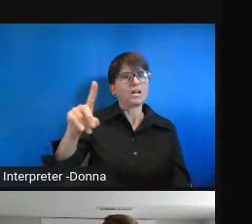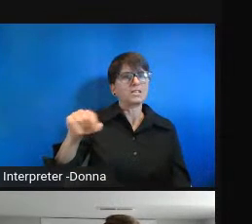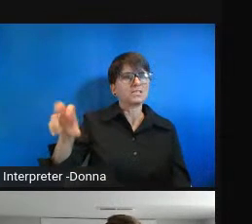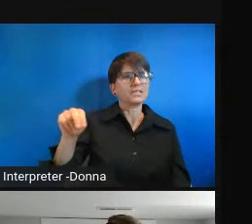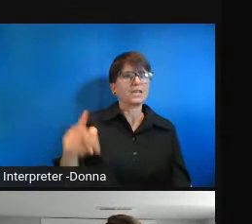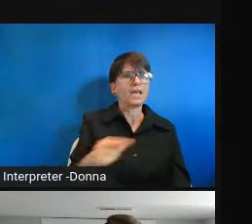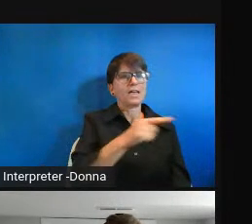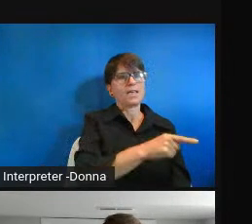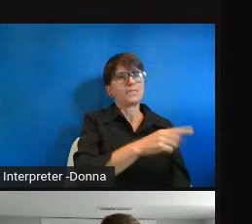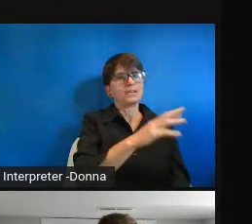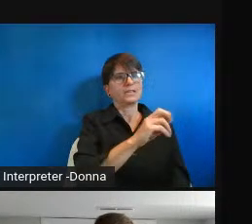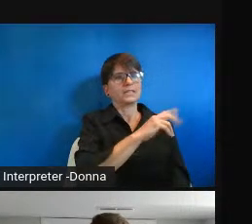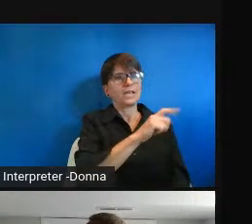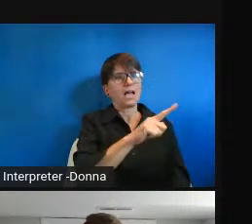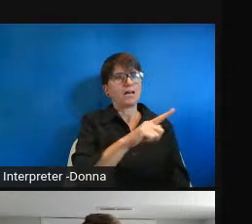It is a city-owned nature trail between the Hudson River